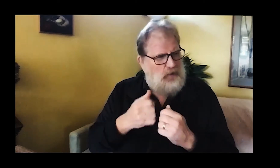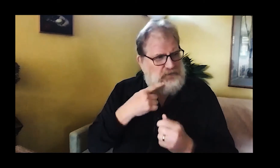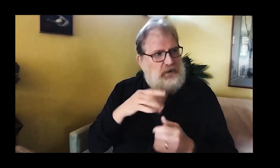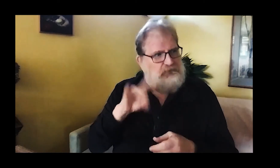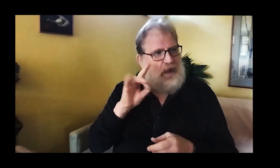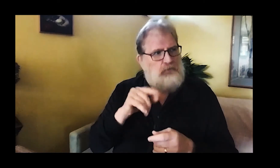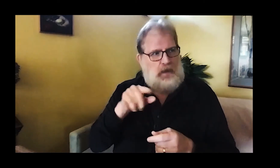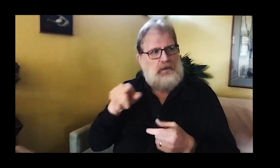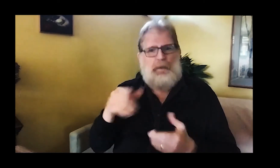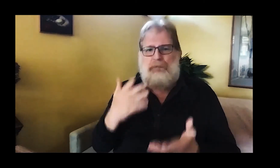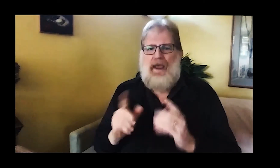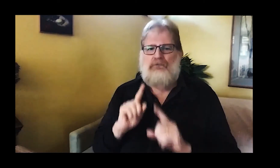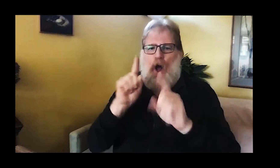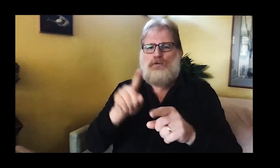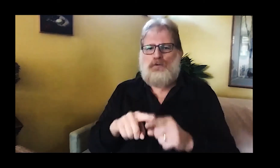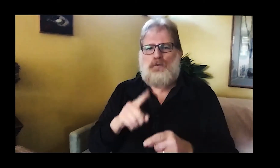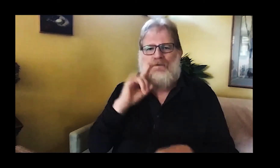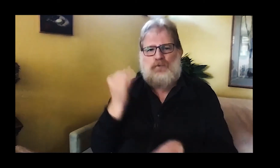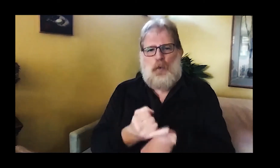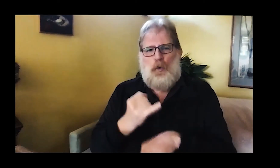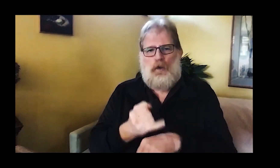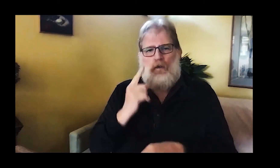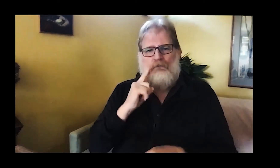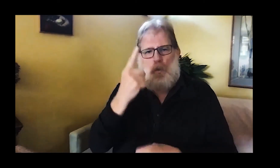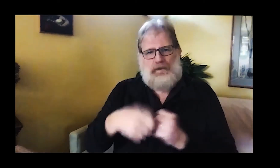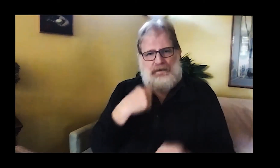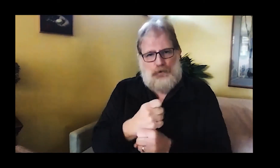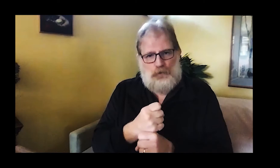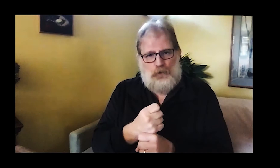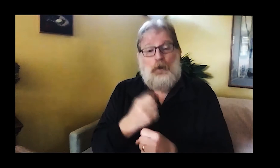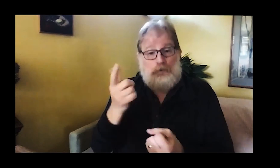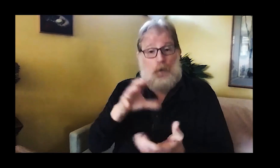perhaps he had gone to one particular Deaf school for a year where he had learned a few signs.